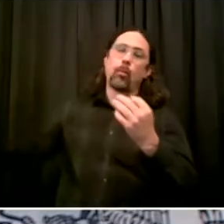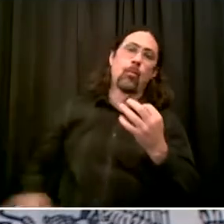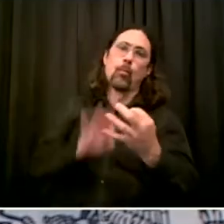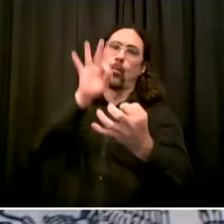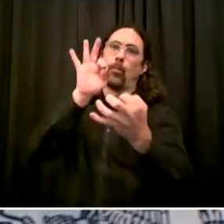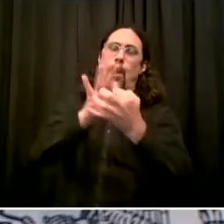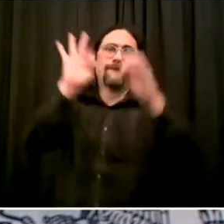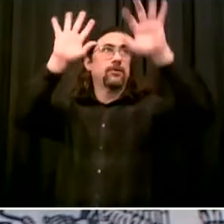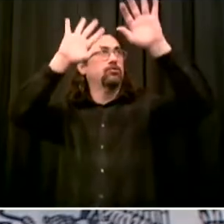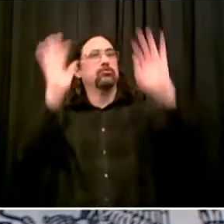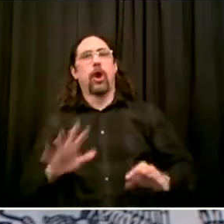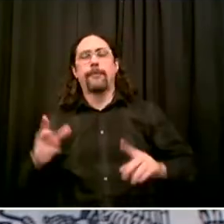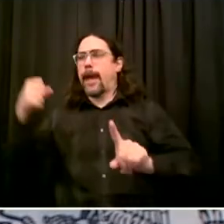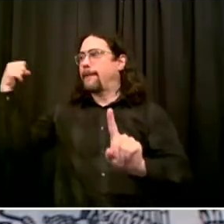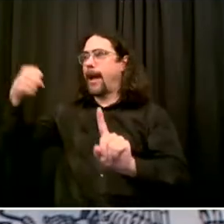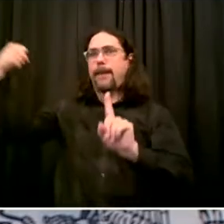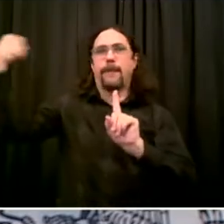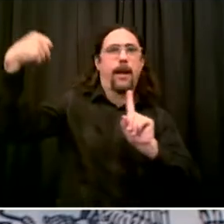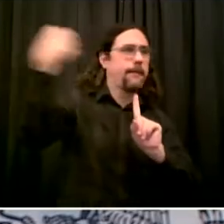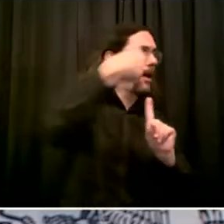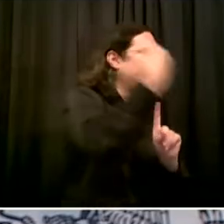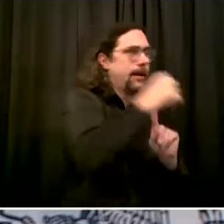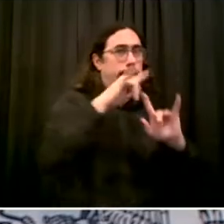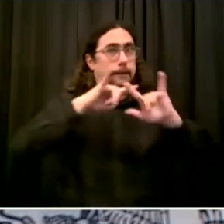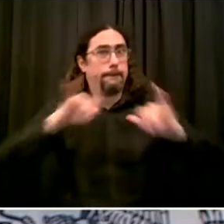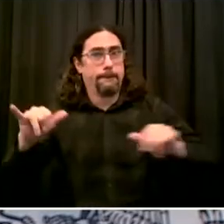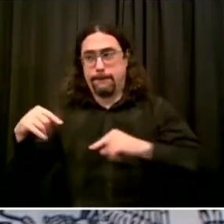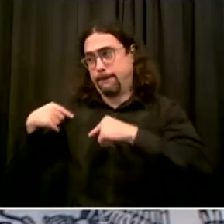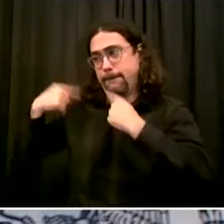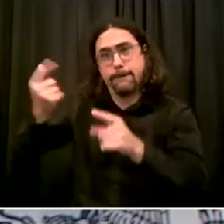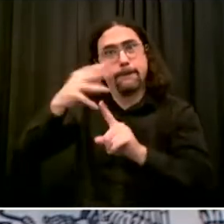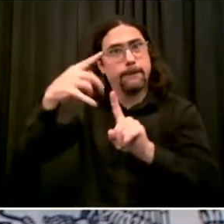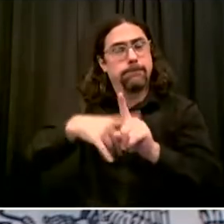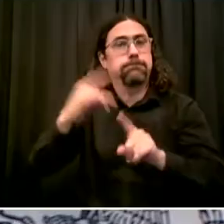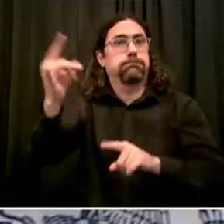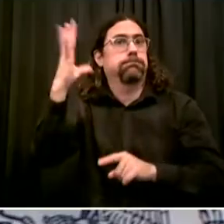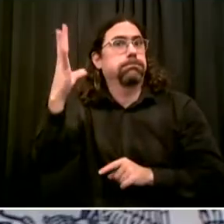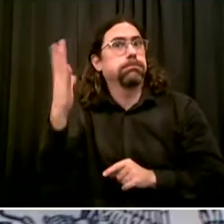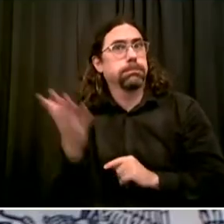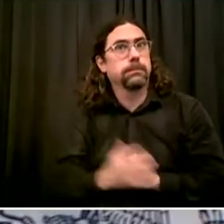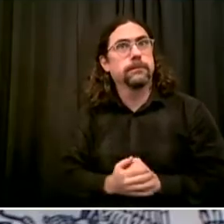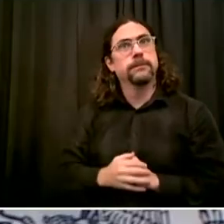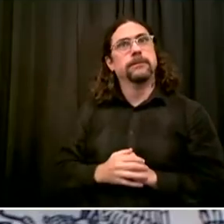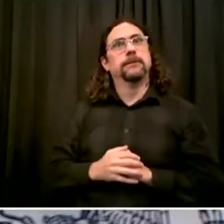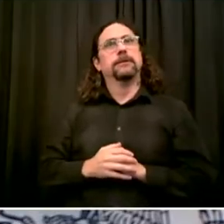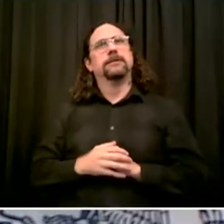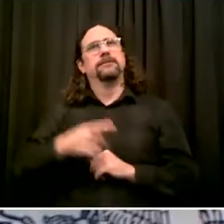DEALING WITH THEIR VERSION F O THIS BECAUSE SO MCHU ASH EBEN DISLOCATED BECAUSE OF THE CORONAVIRUS